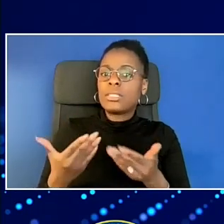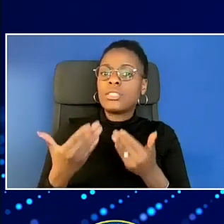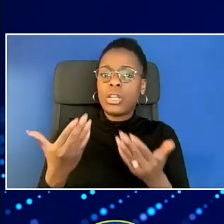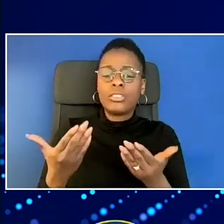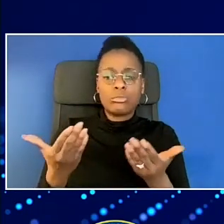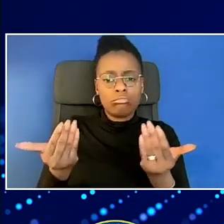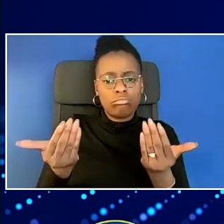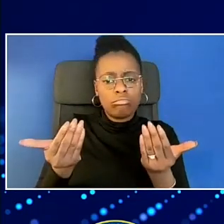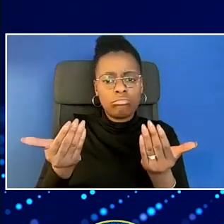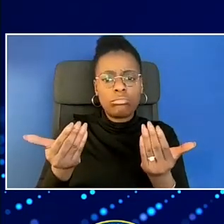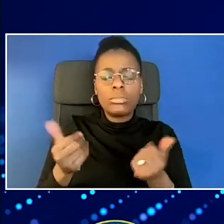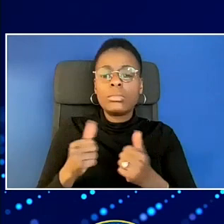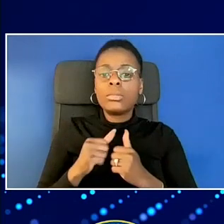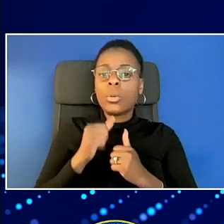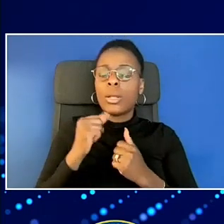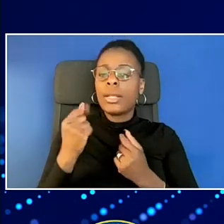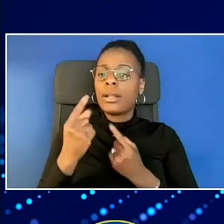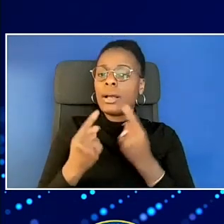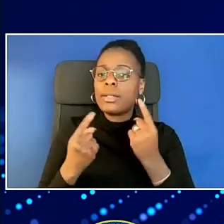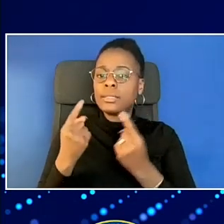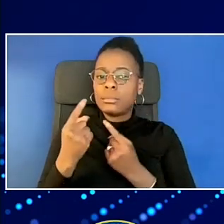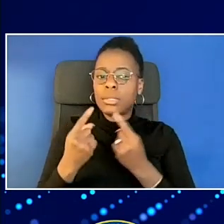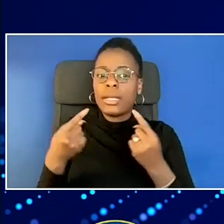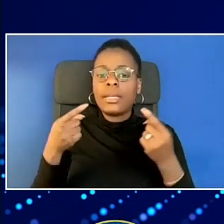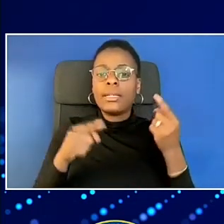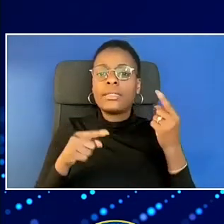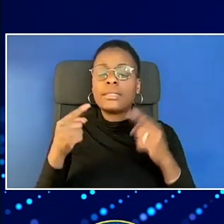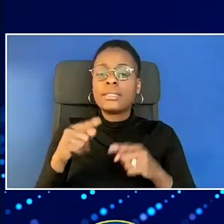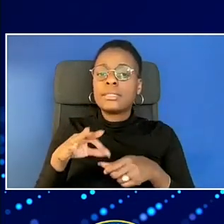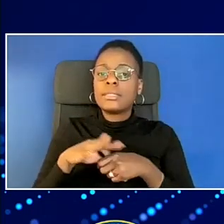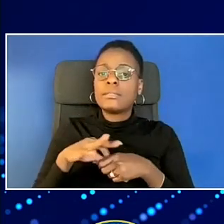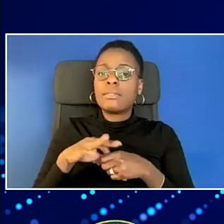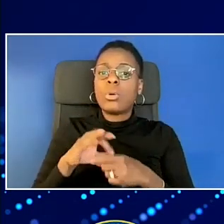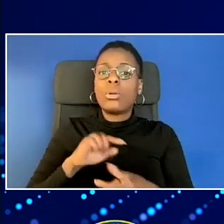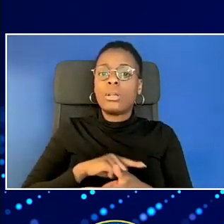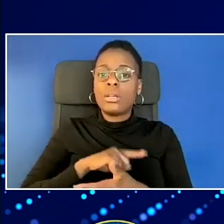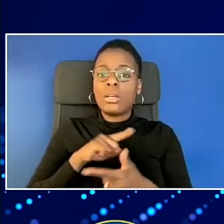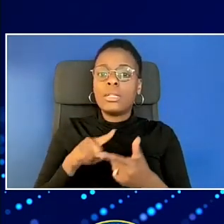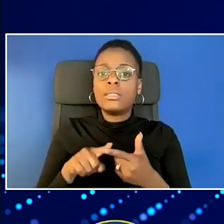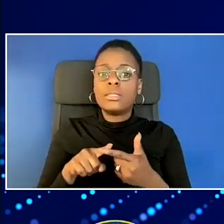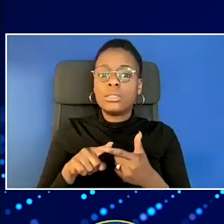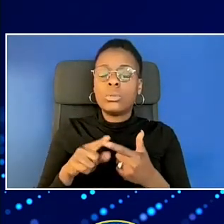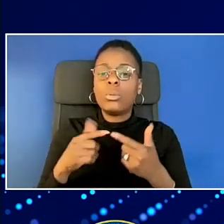contemplated a consensus vote until we came up with the number proposal anyway.